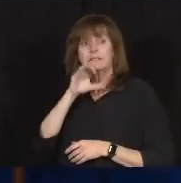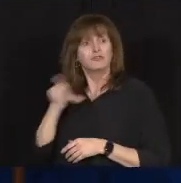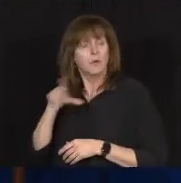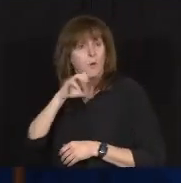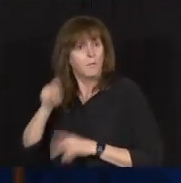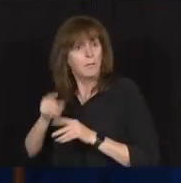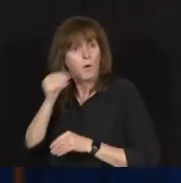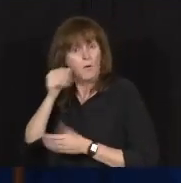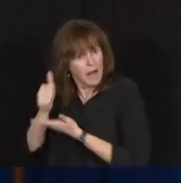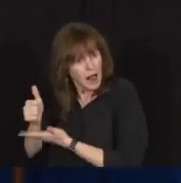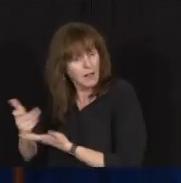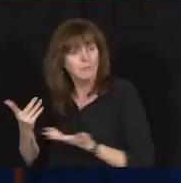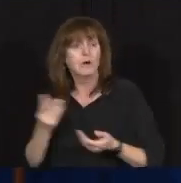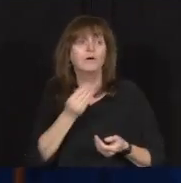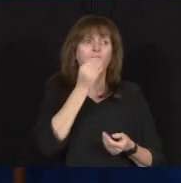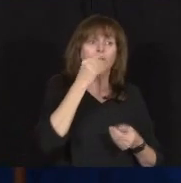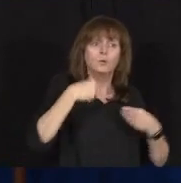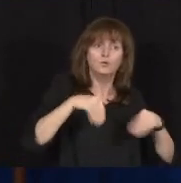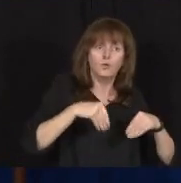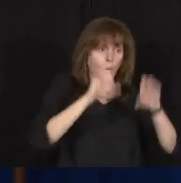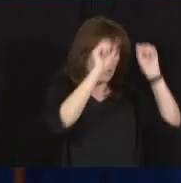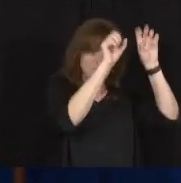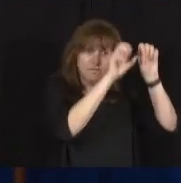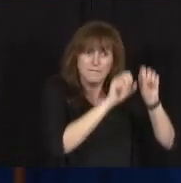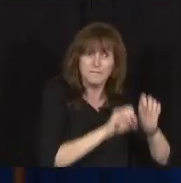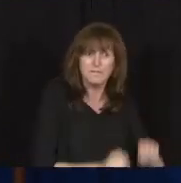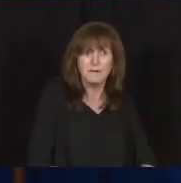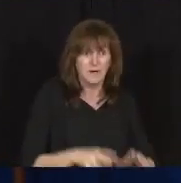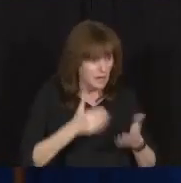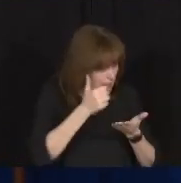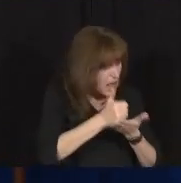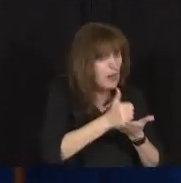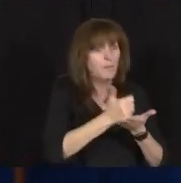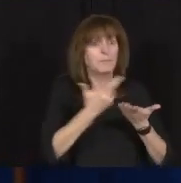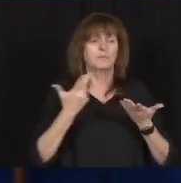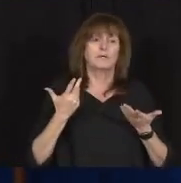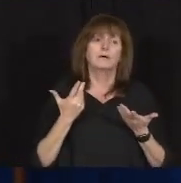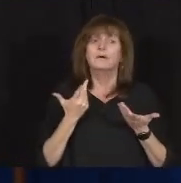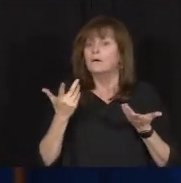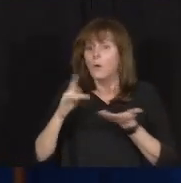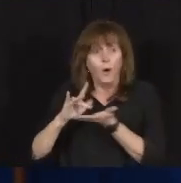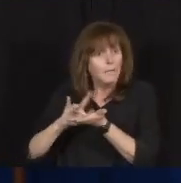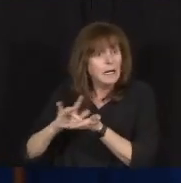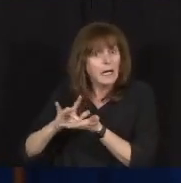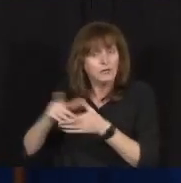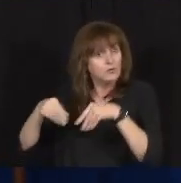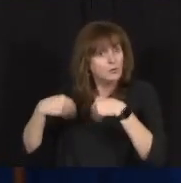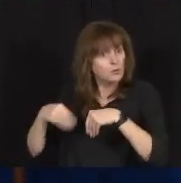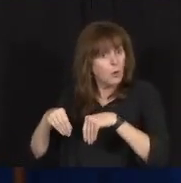And with your help we will win this battle. I